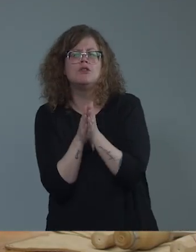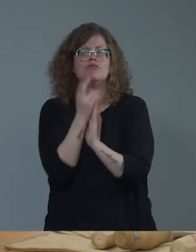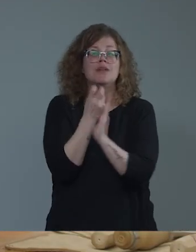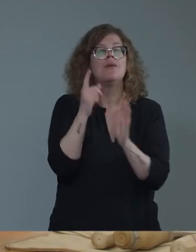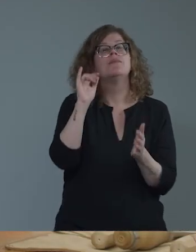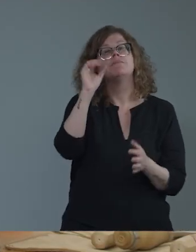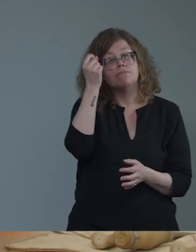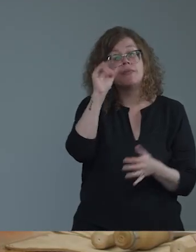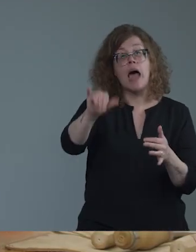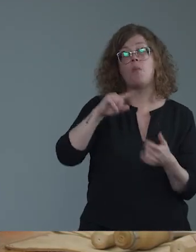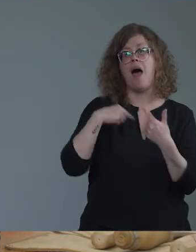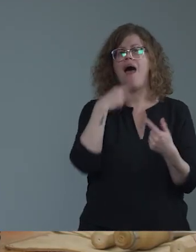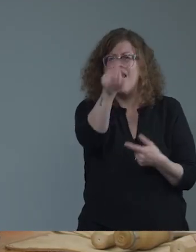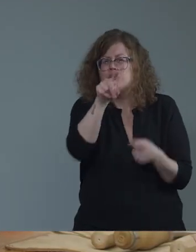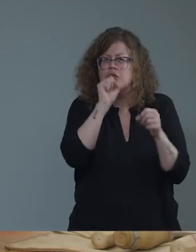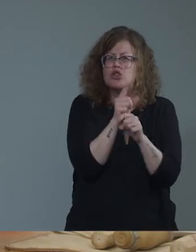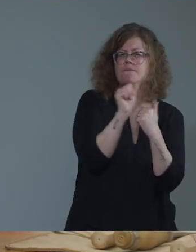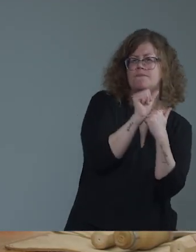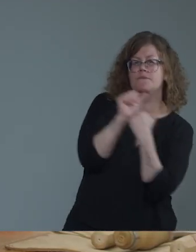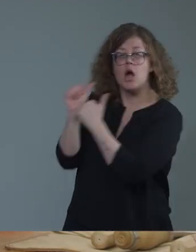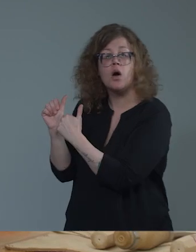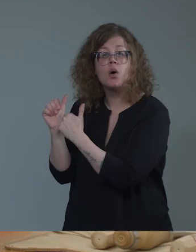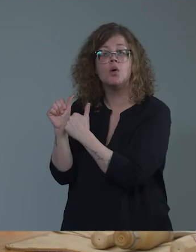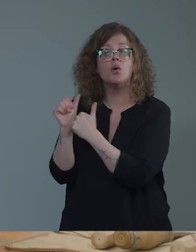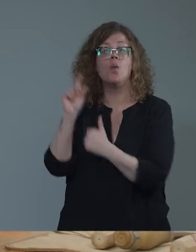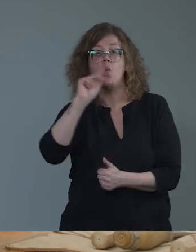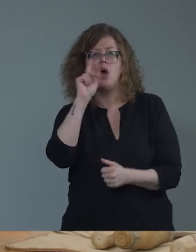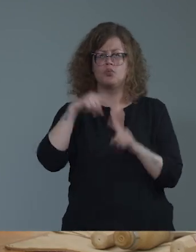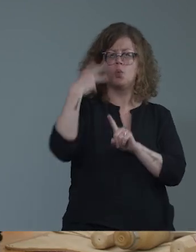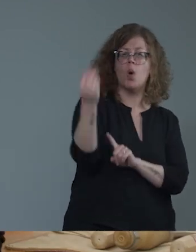to be in the end. You know, that's how it's, how it's going to express itself, you know?